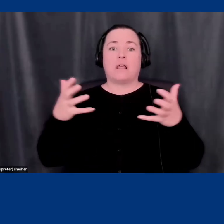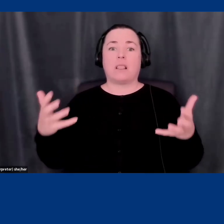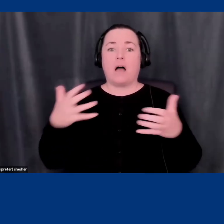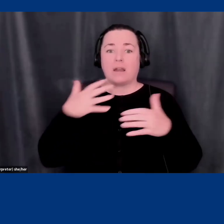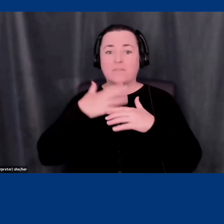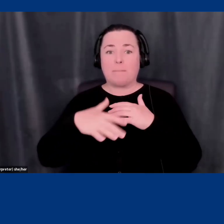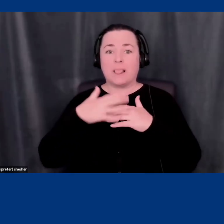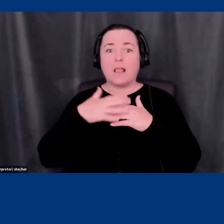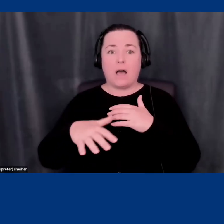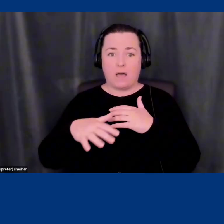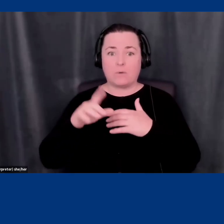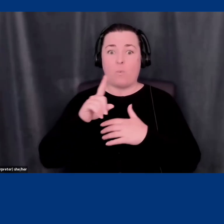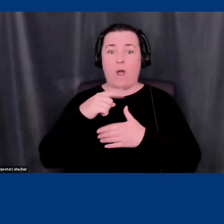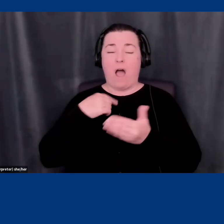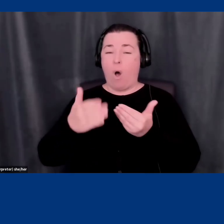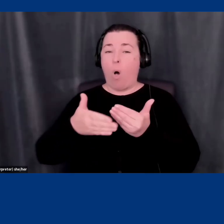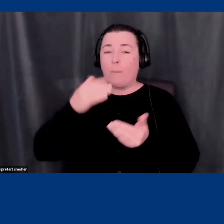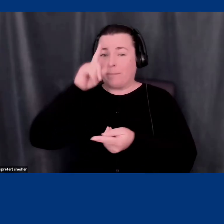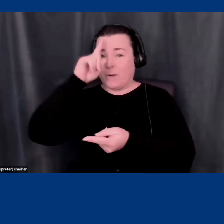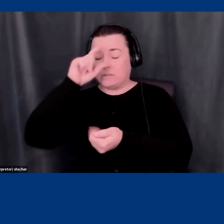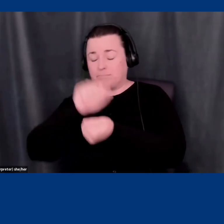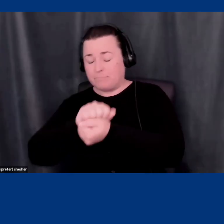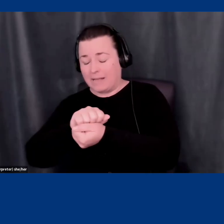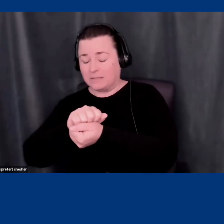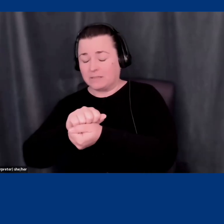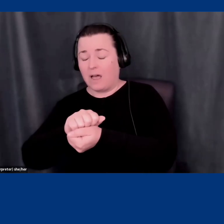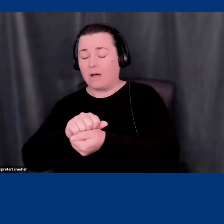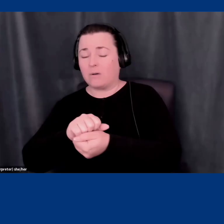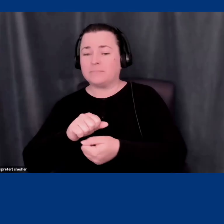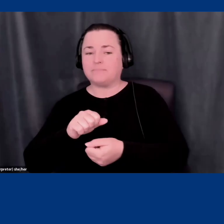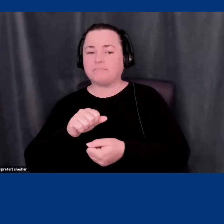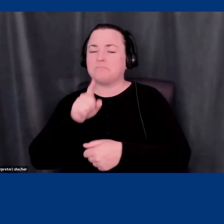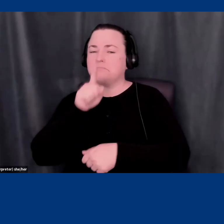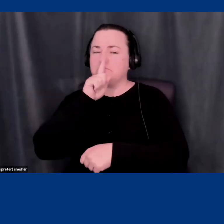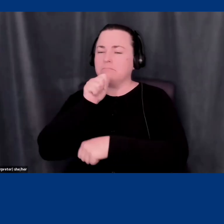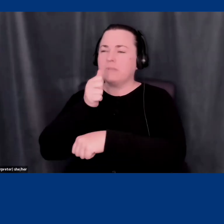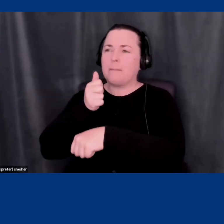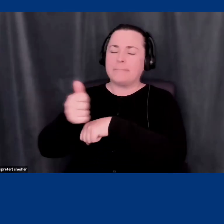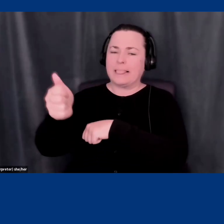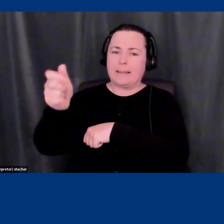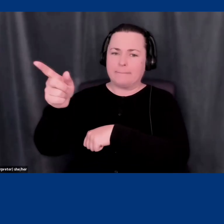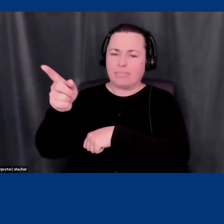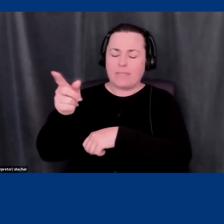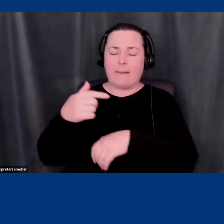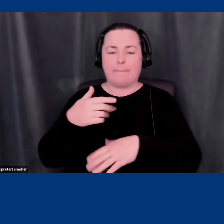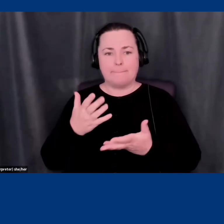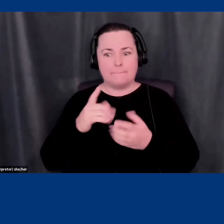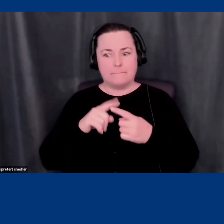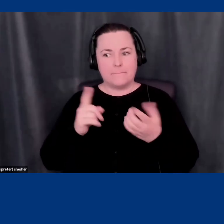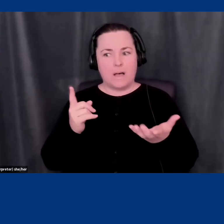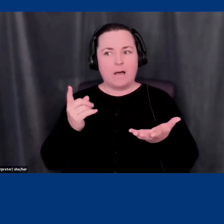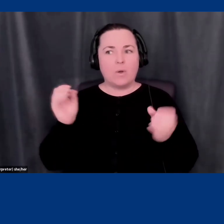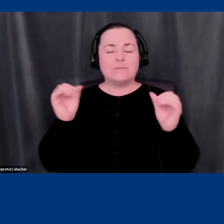passed out. And I'm not saying that that's their fault but I feel like there could have been communication to